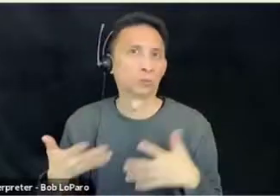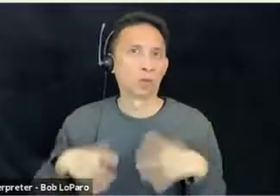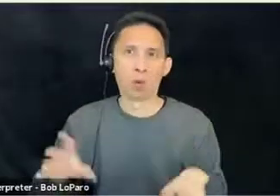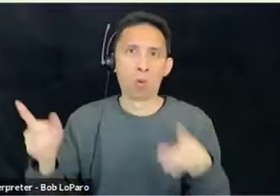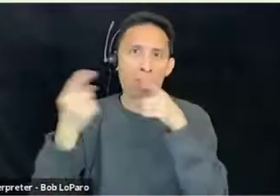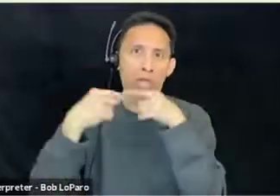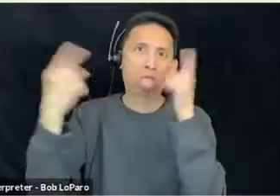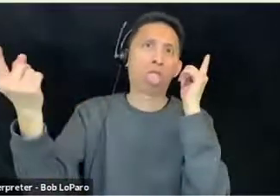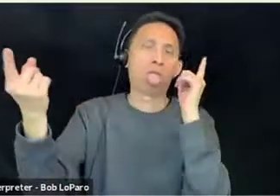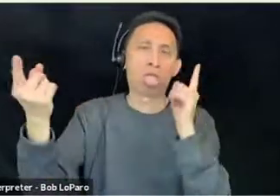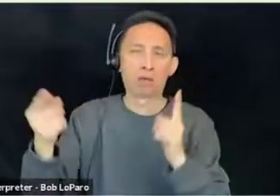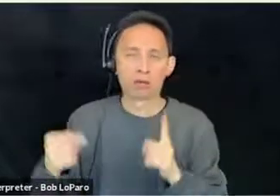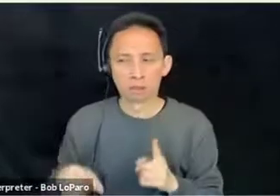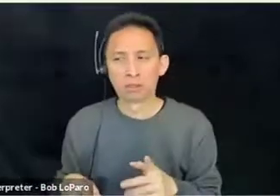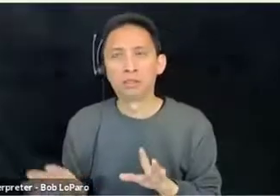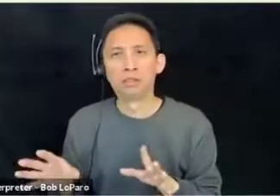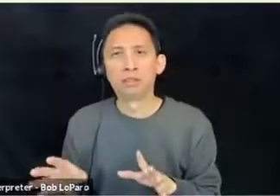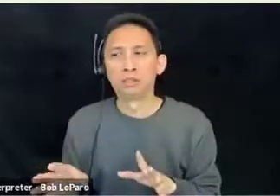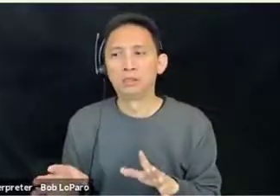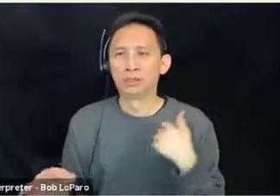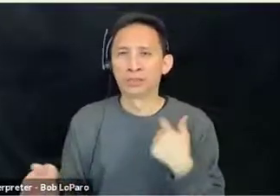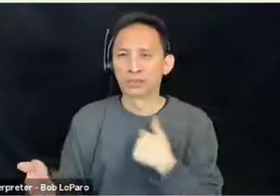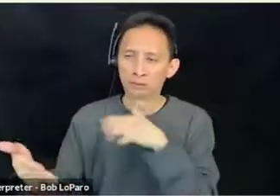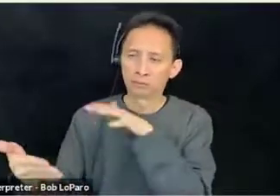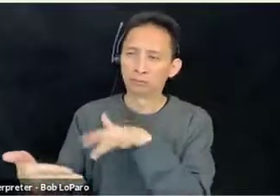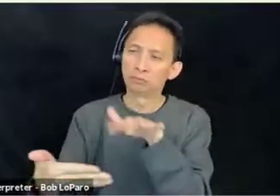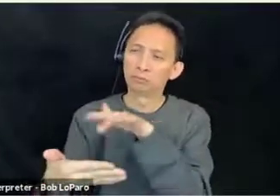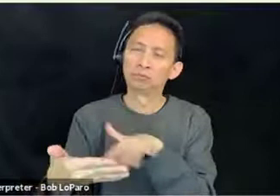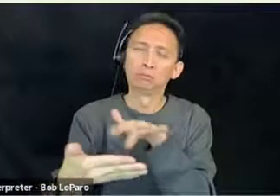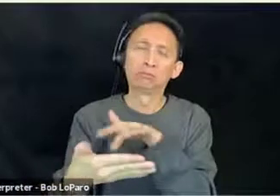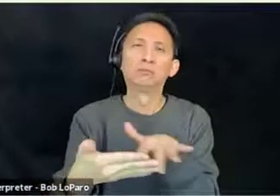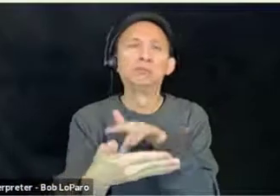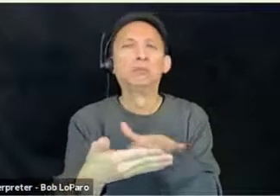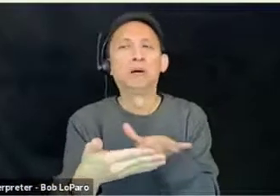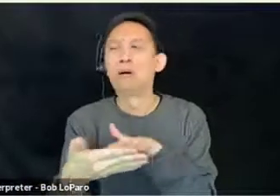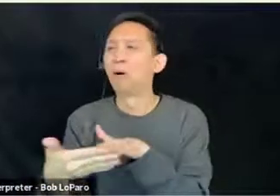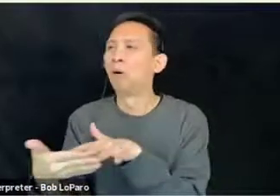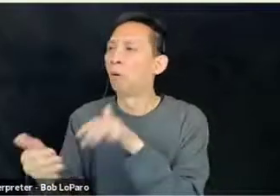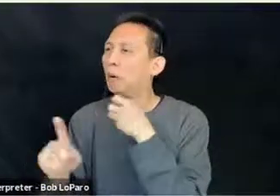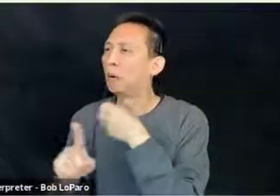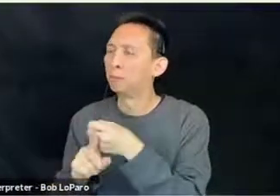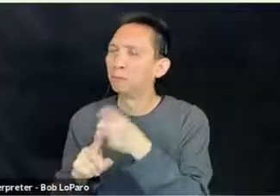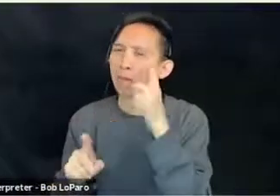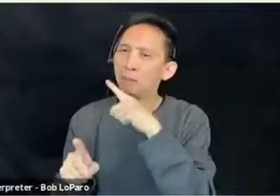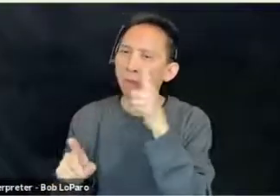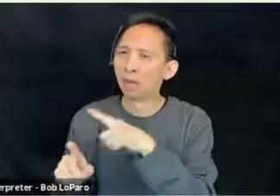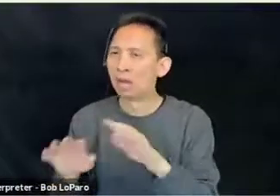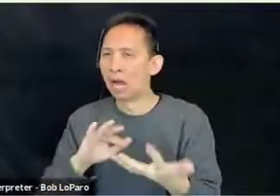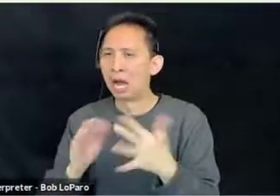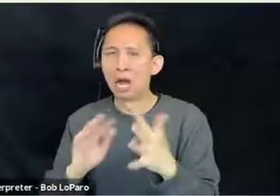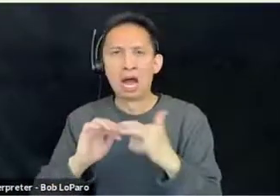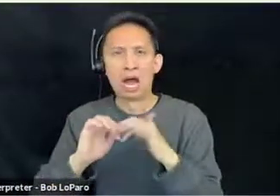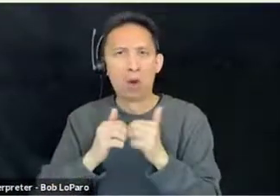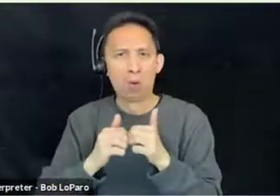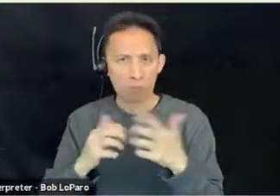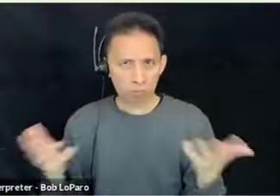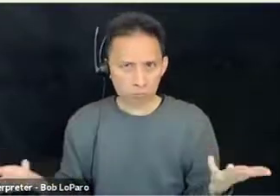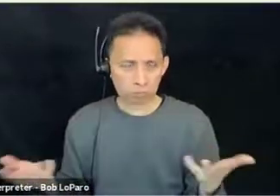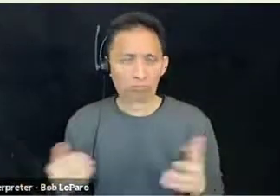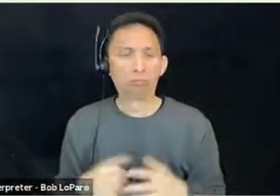And so, we can study how the mice are impacted by these various small molecules